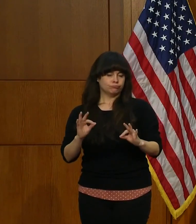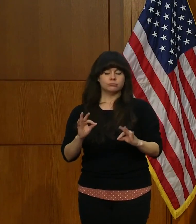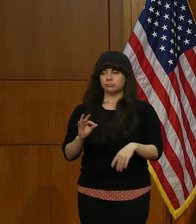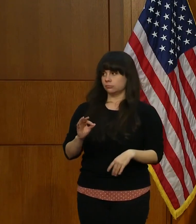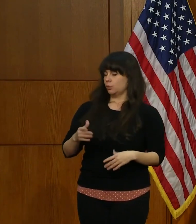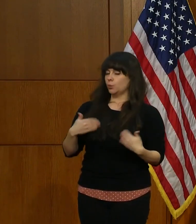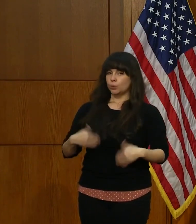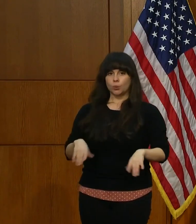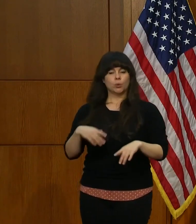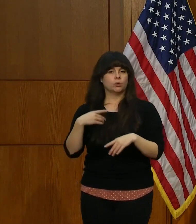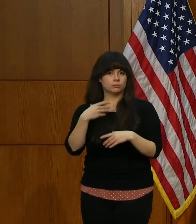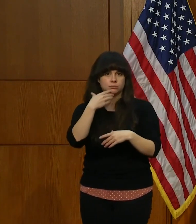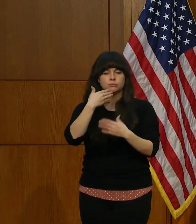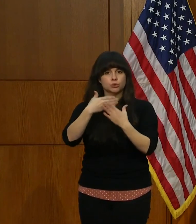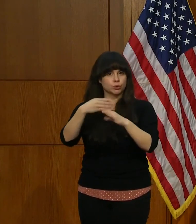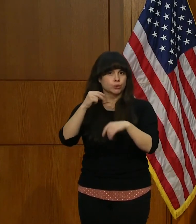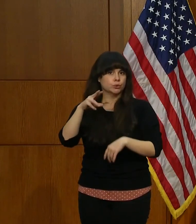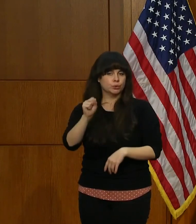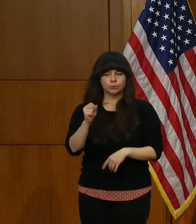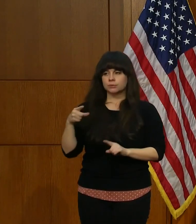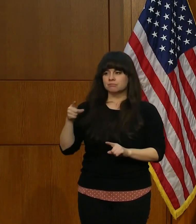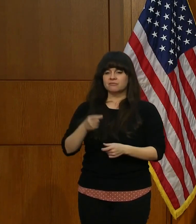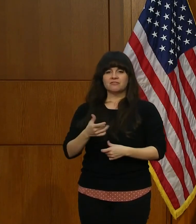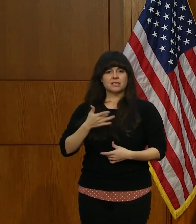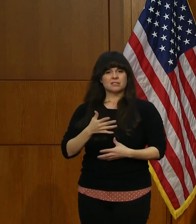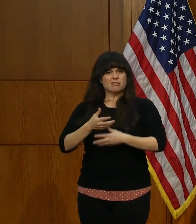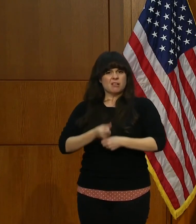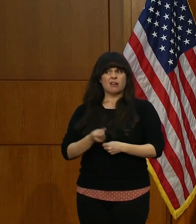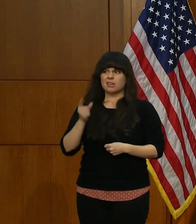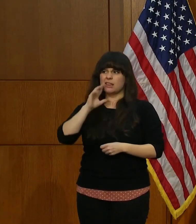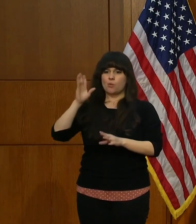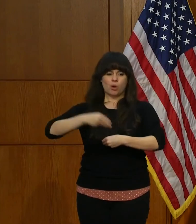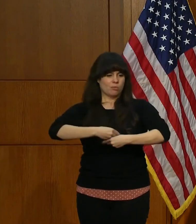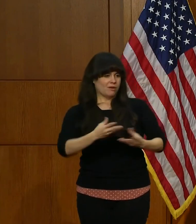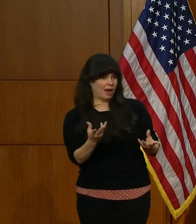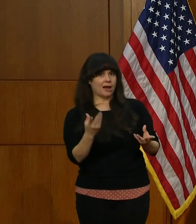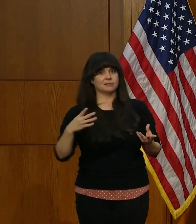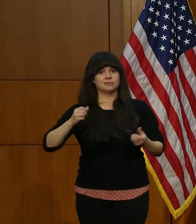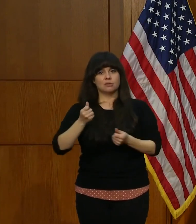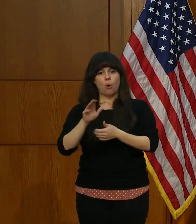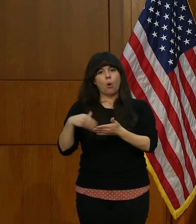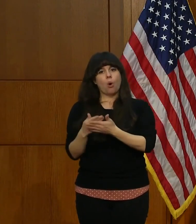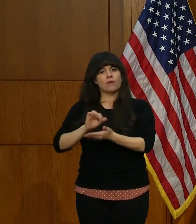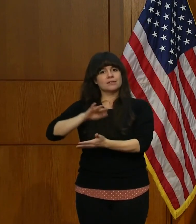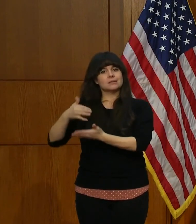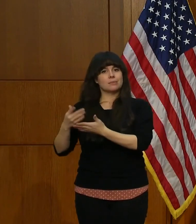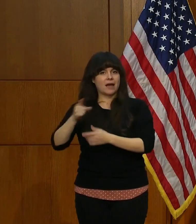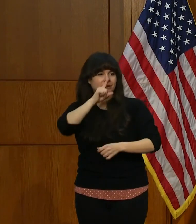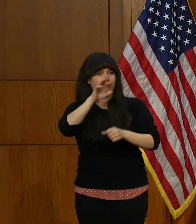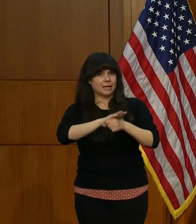IS GOOD NEWS. HE IS CONFIDENT THEY WILL DELIVER THE DOSES